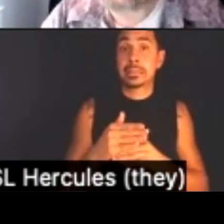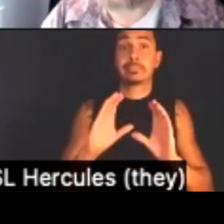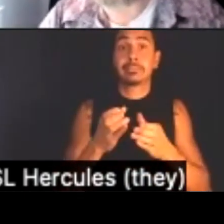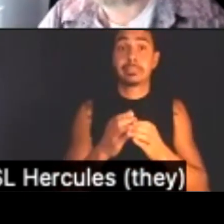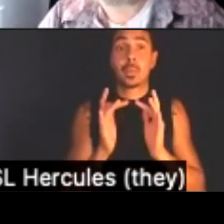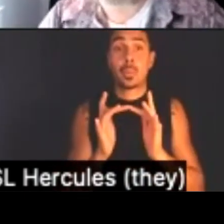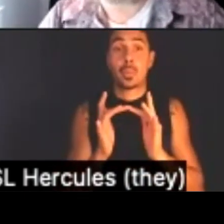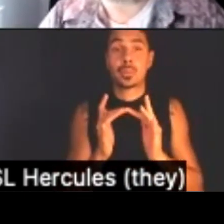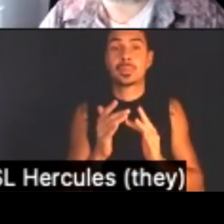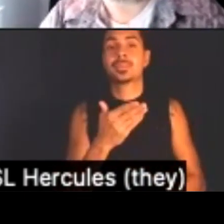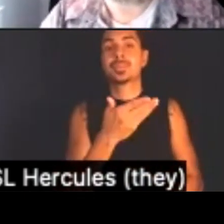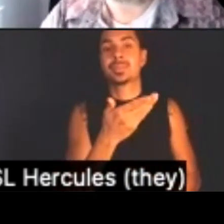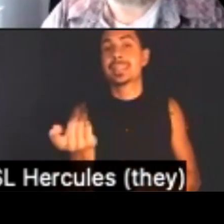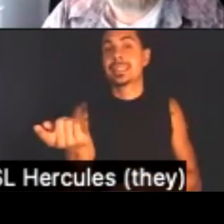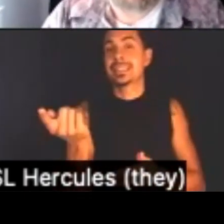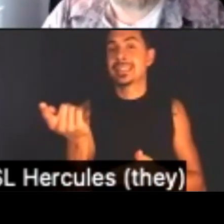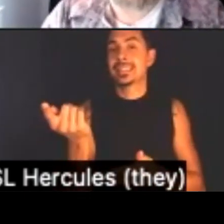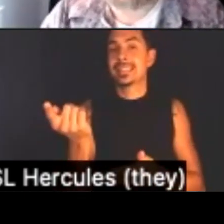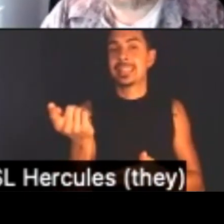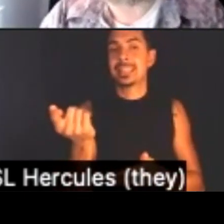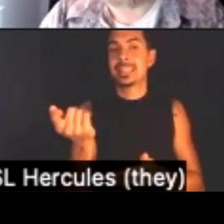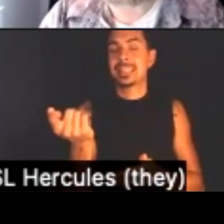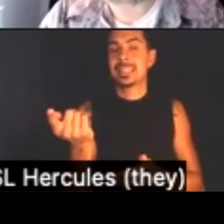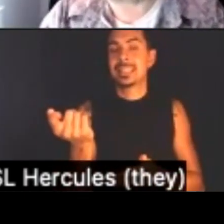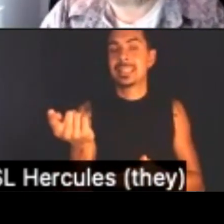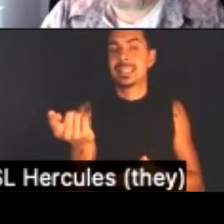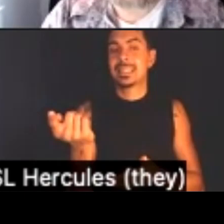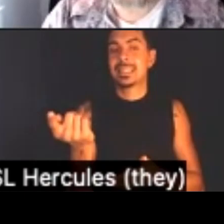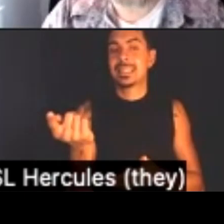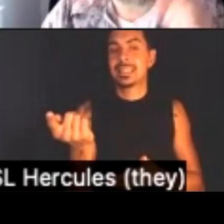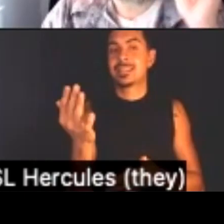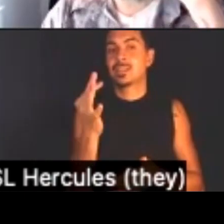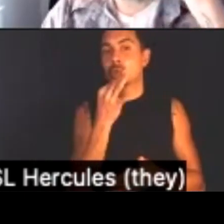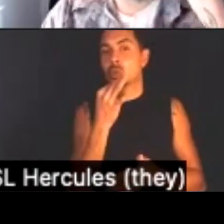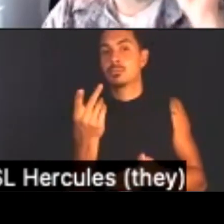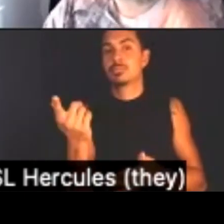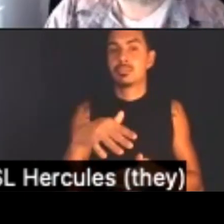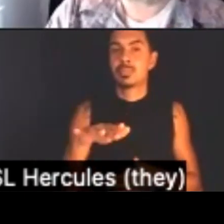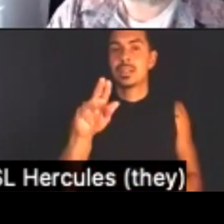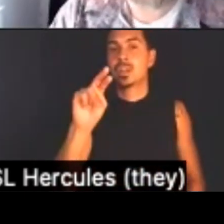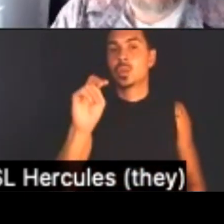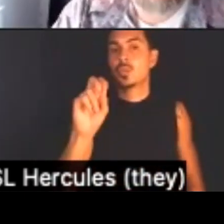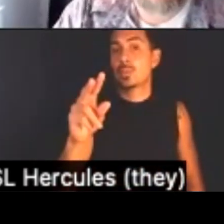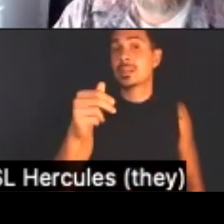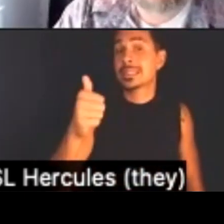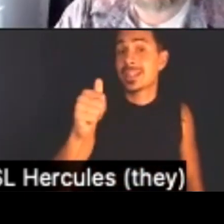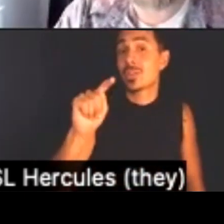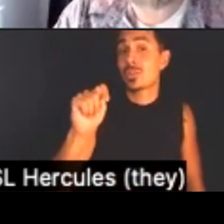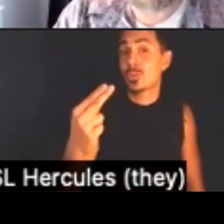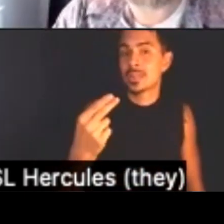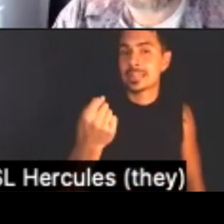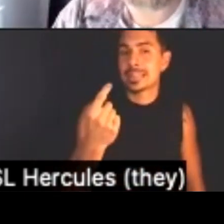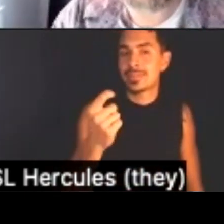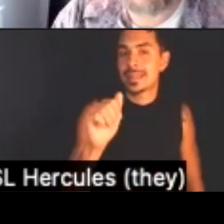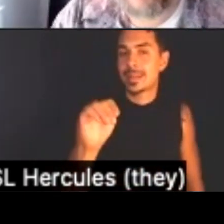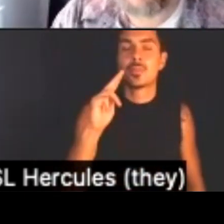The next one is in November on trans specific ACEs. Next one after that is in January on state sanctioned hate,